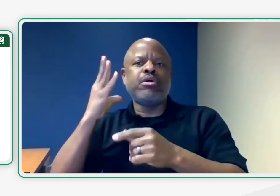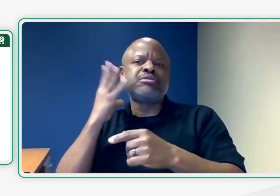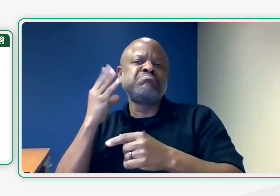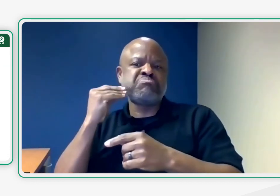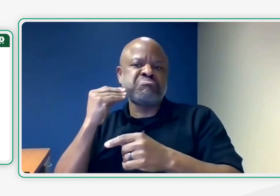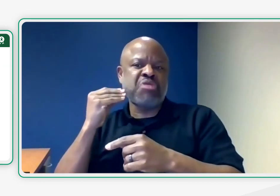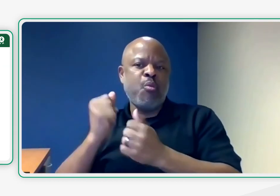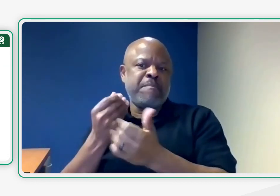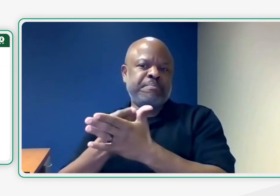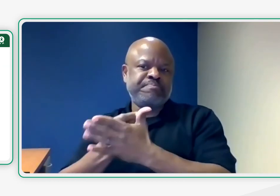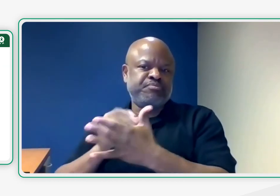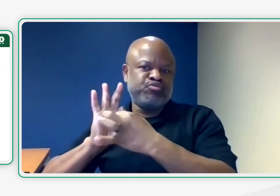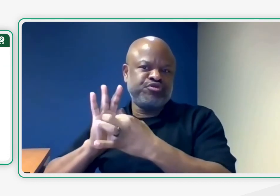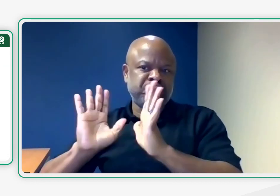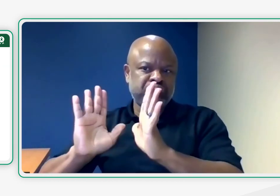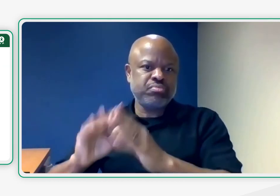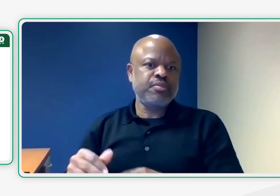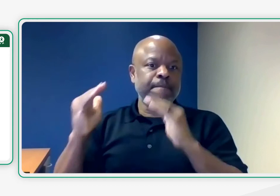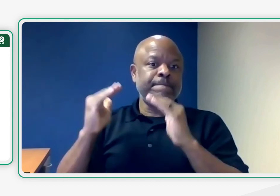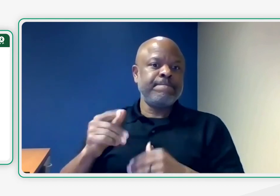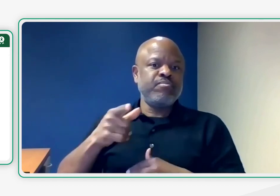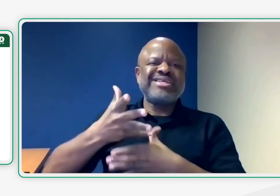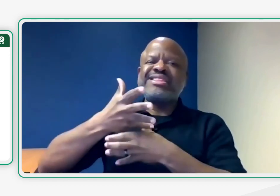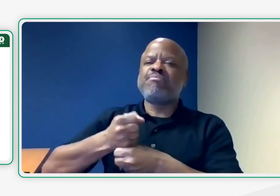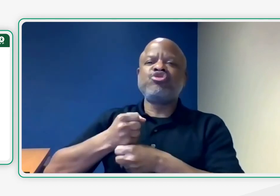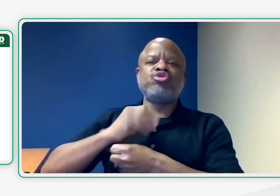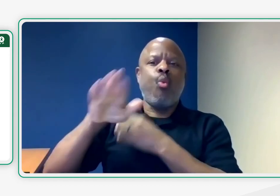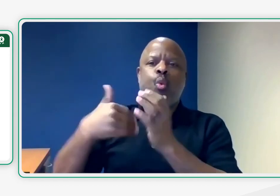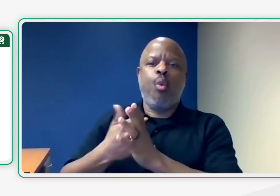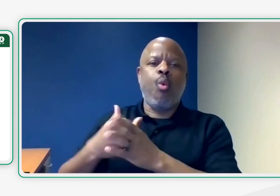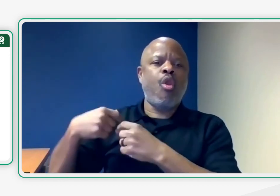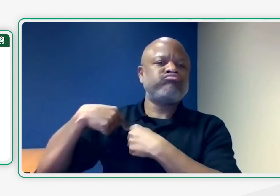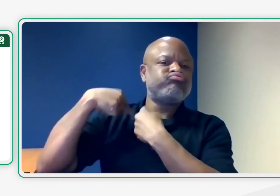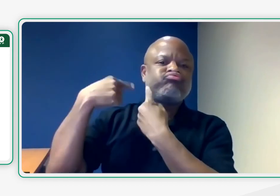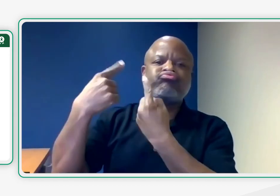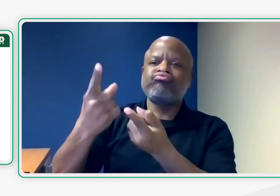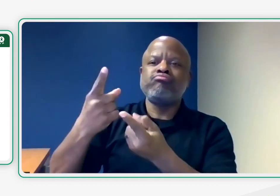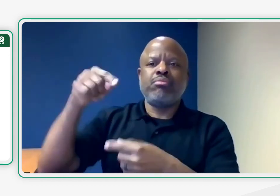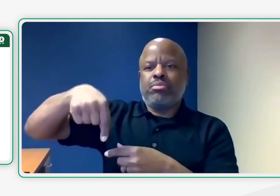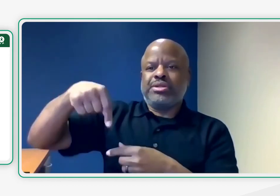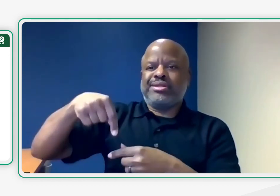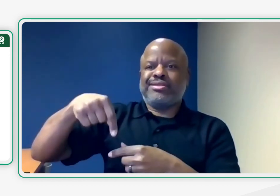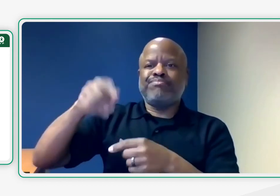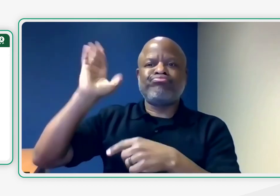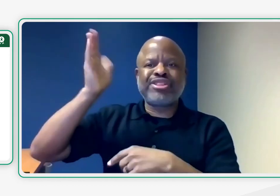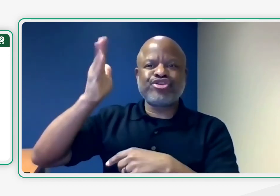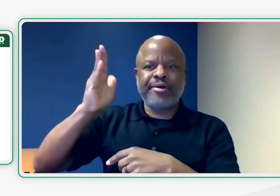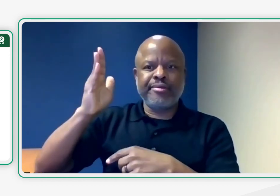struggle. Right? If they were financially successful, you might inherit that too. So, it's a relationship with money. And then, finally, we will summarize